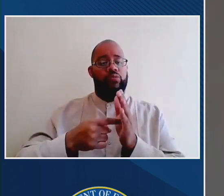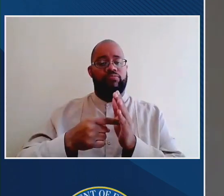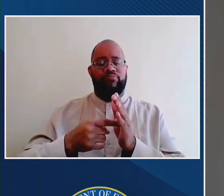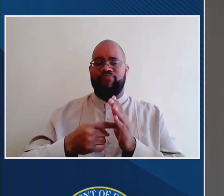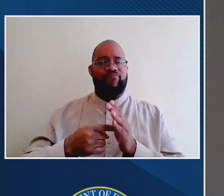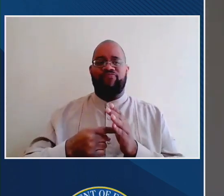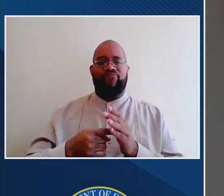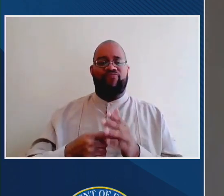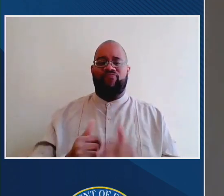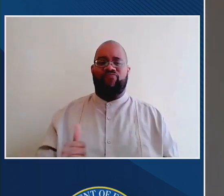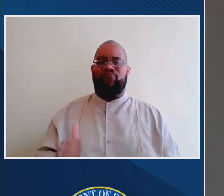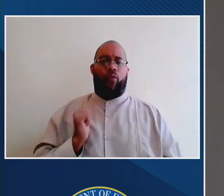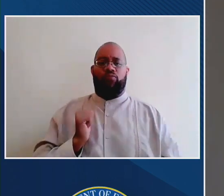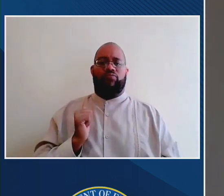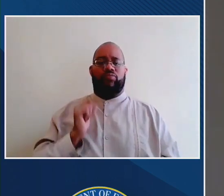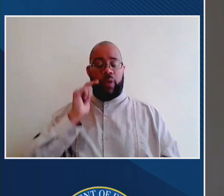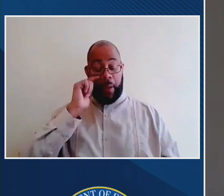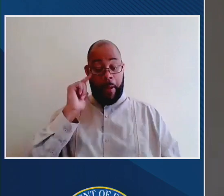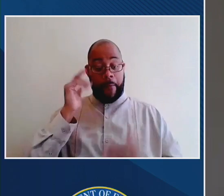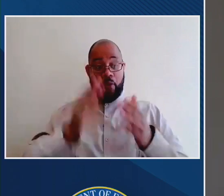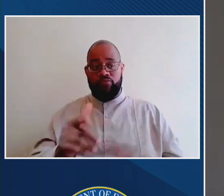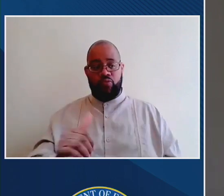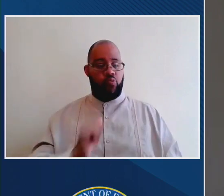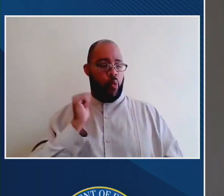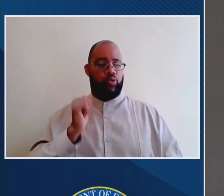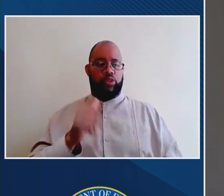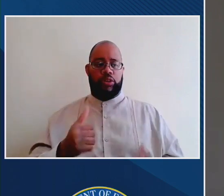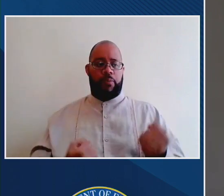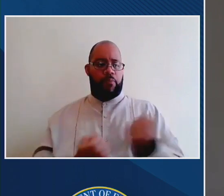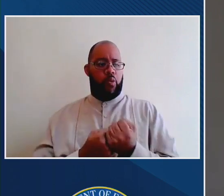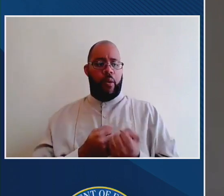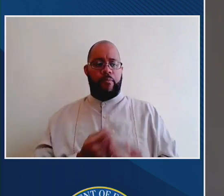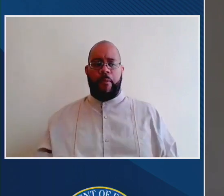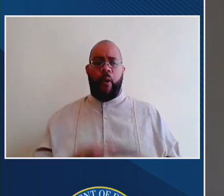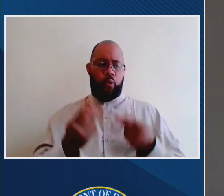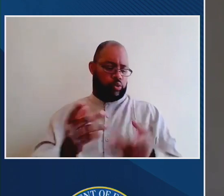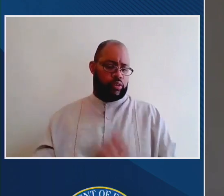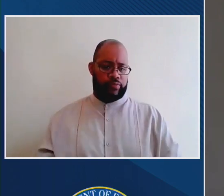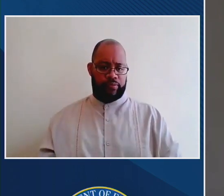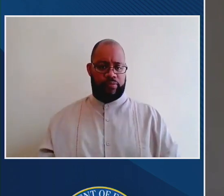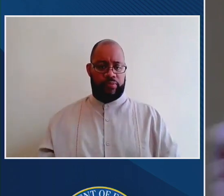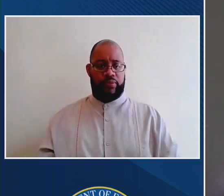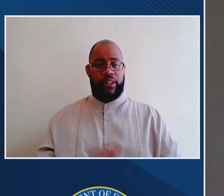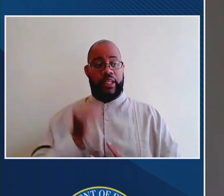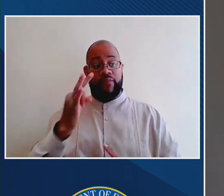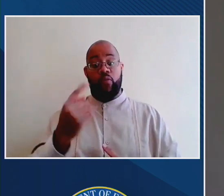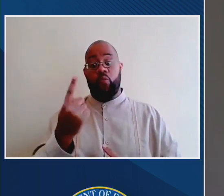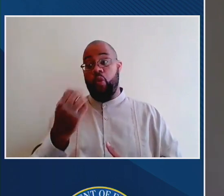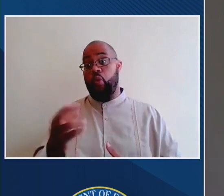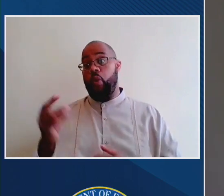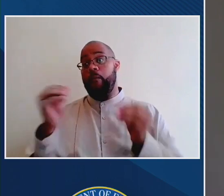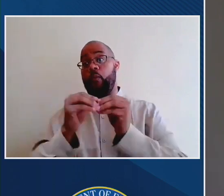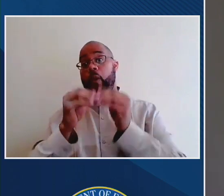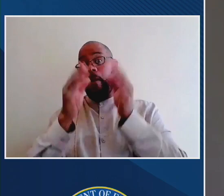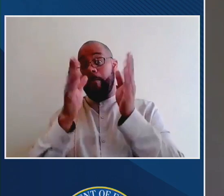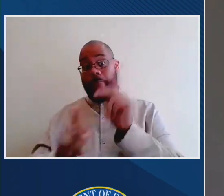by one who will not support the proposal at hand. If one or more individuals are a thumbs down.